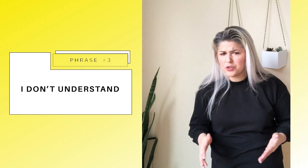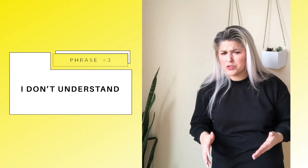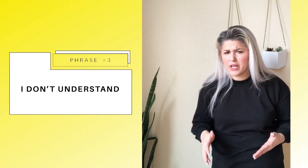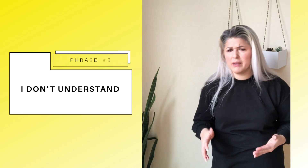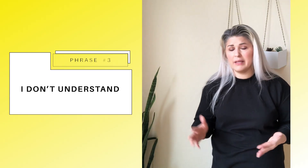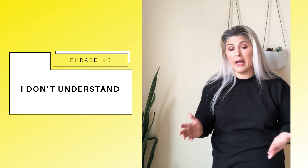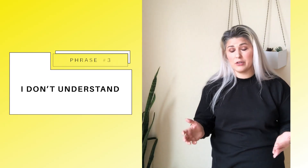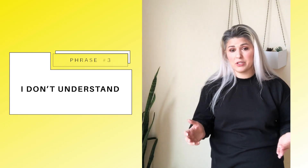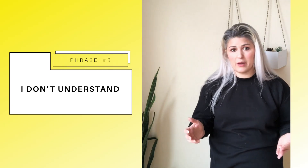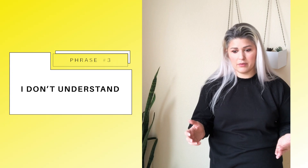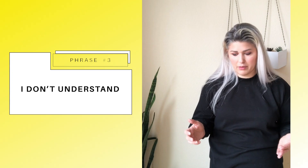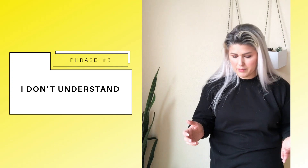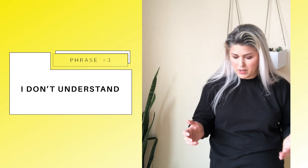do you understand me? Yeah, I understand. All right,